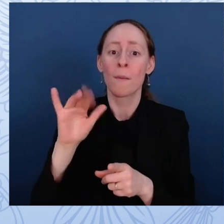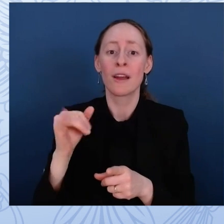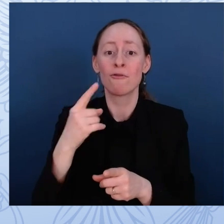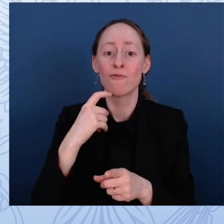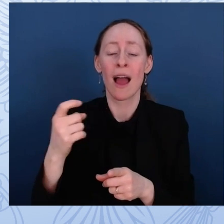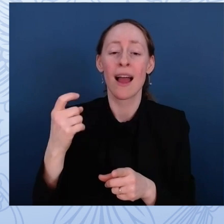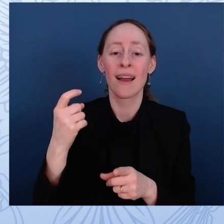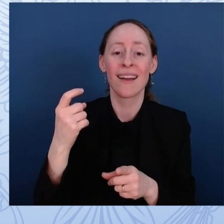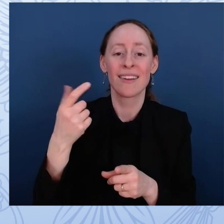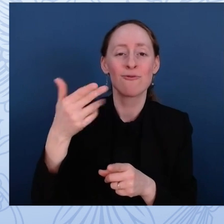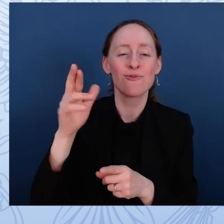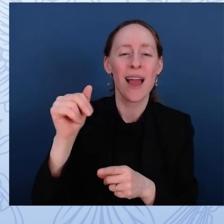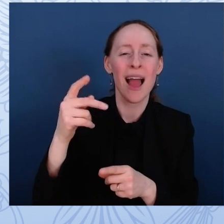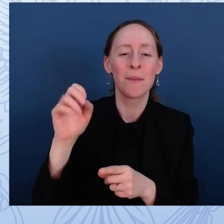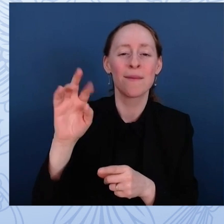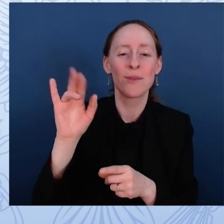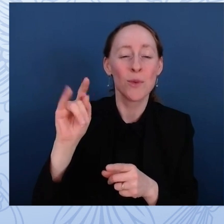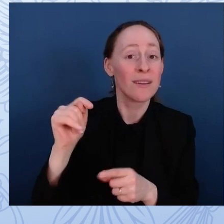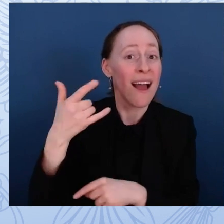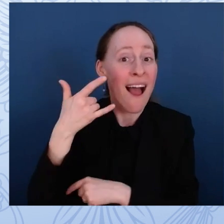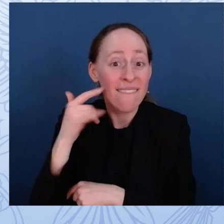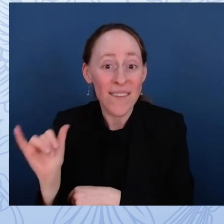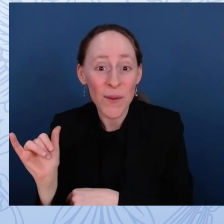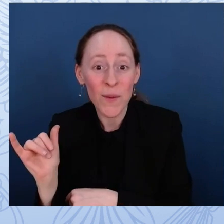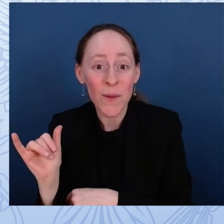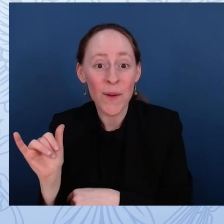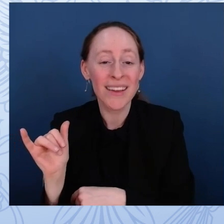So Susie's fruits ready?